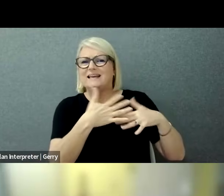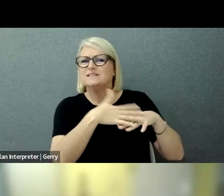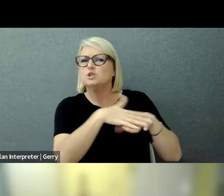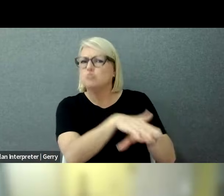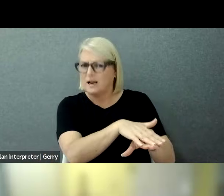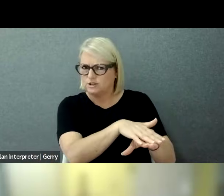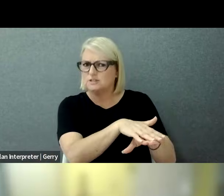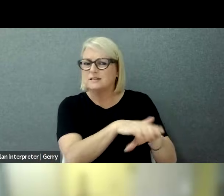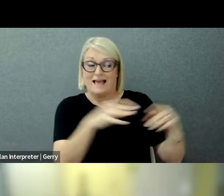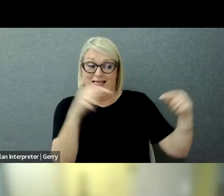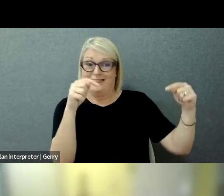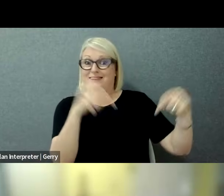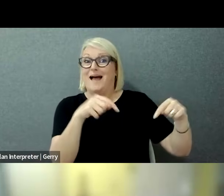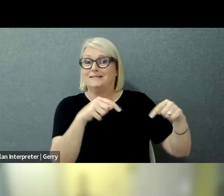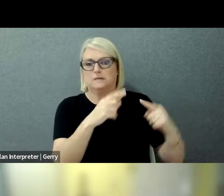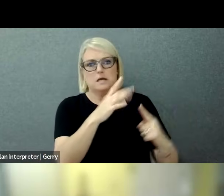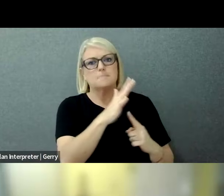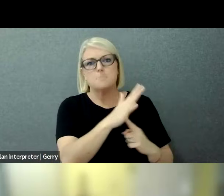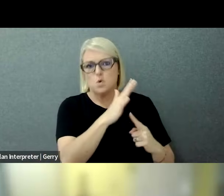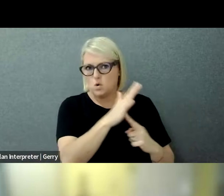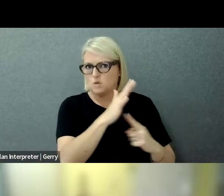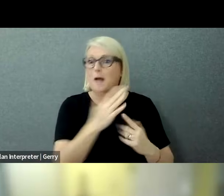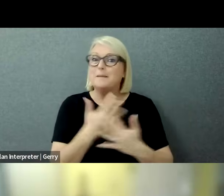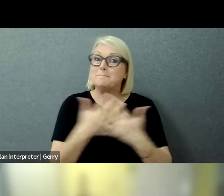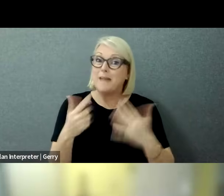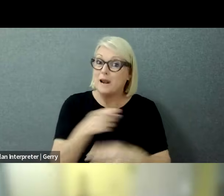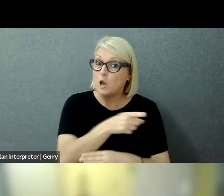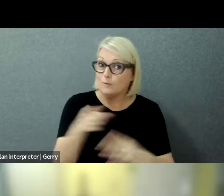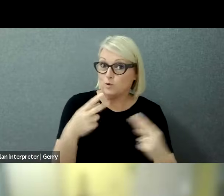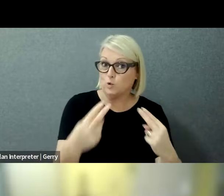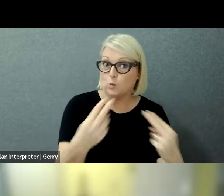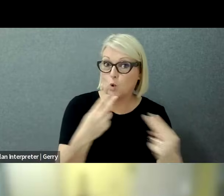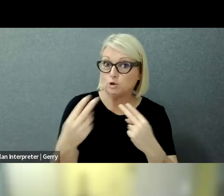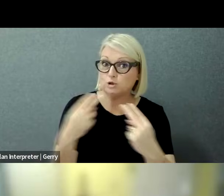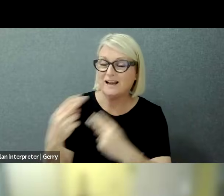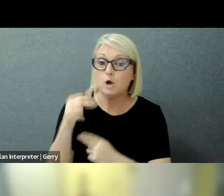important. I mean, as many people on the call will know the early years system is really complex.